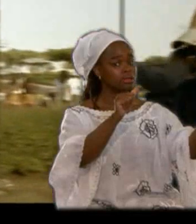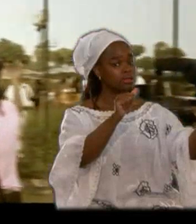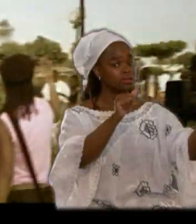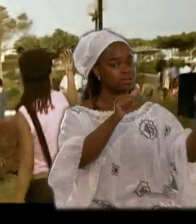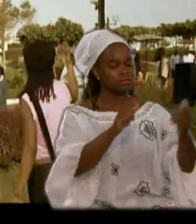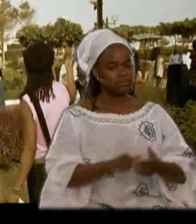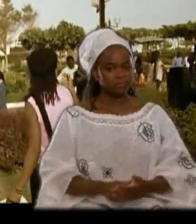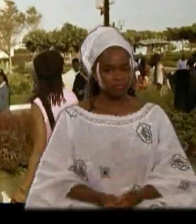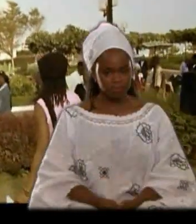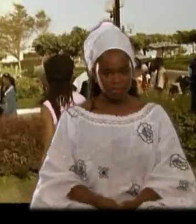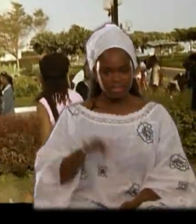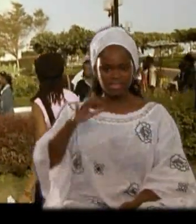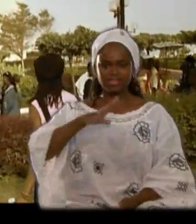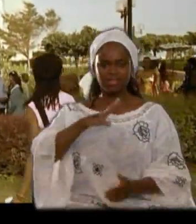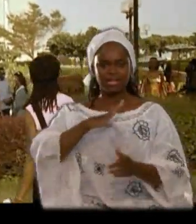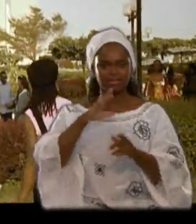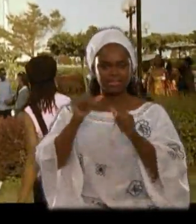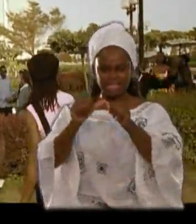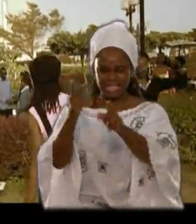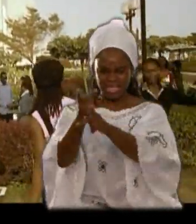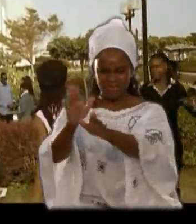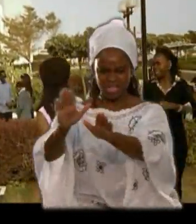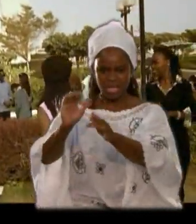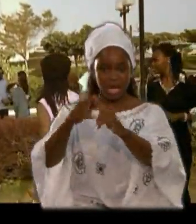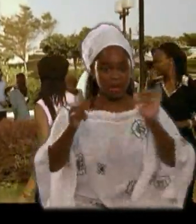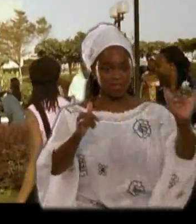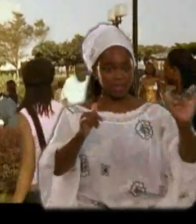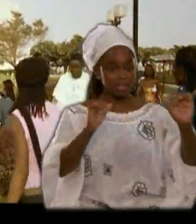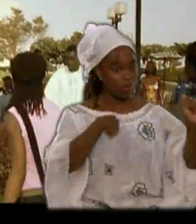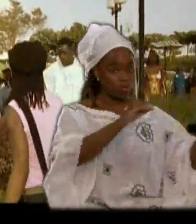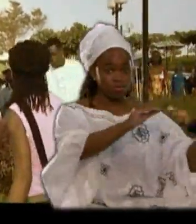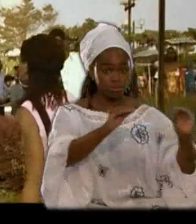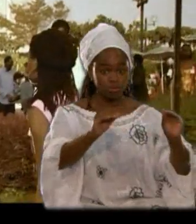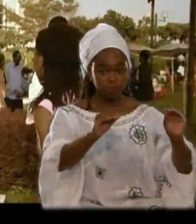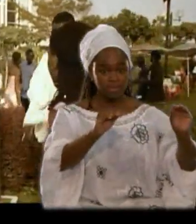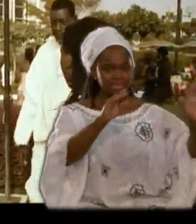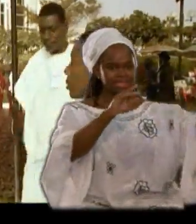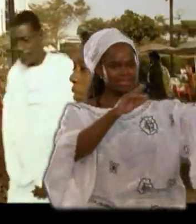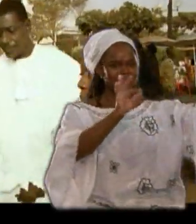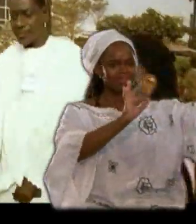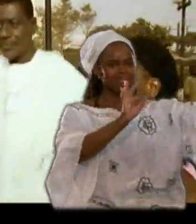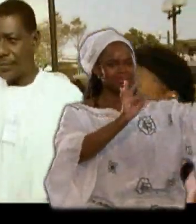Fanta! It's all right. He's ready now. Morning, Dr. Kambou! How are you? Fine. Thank you for coming.